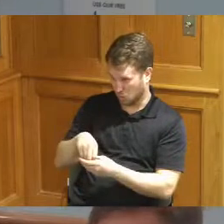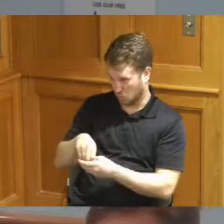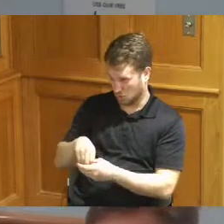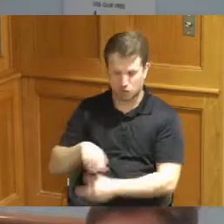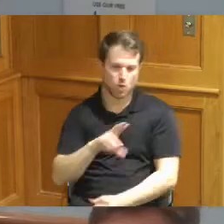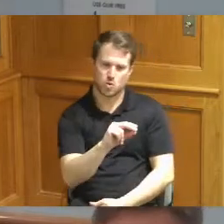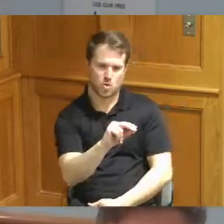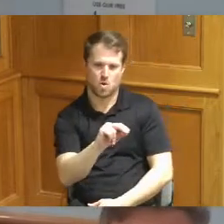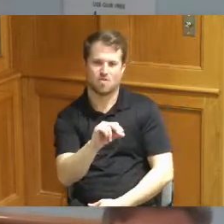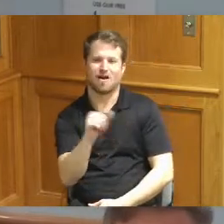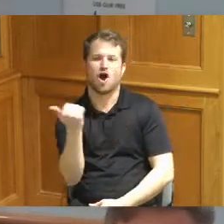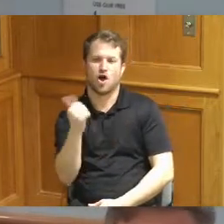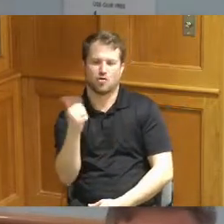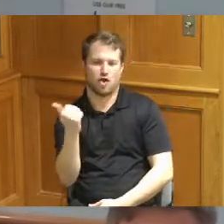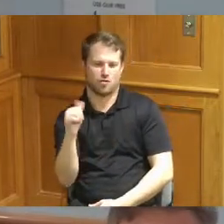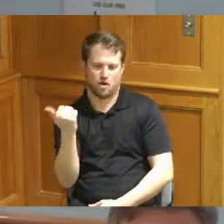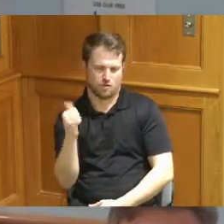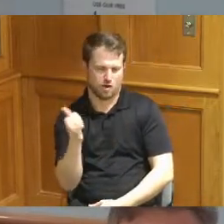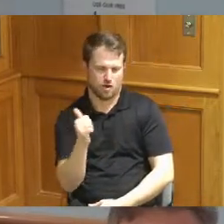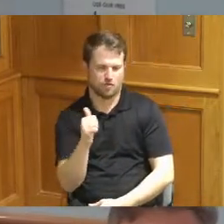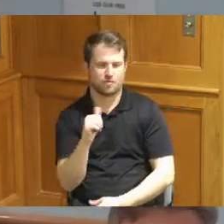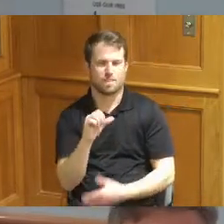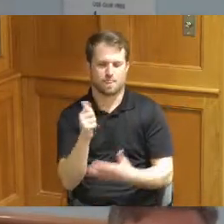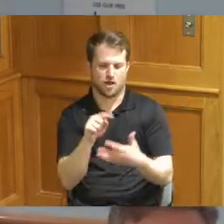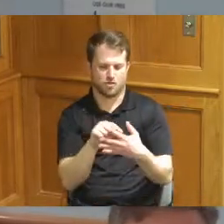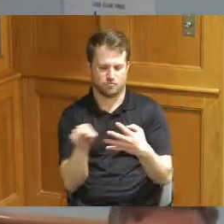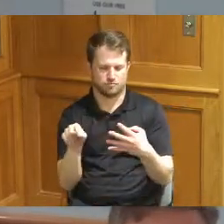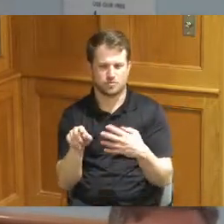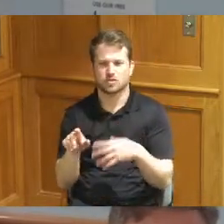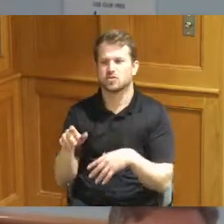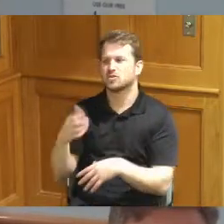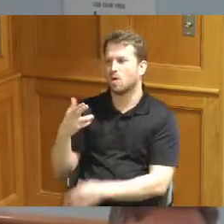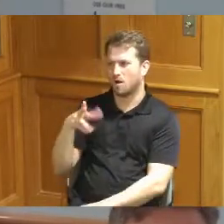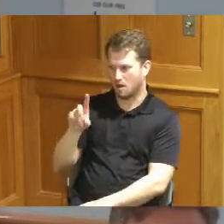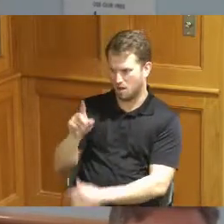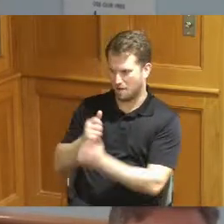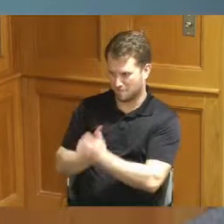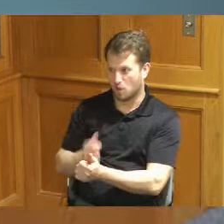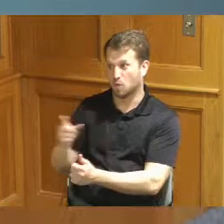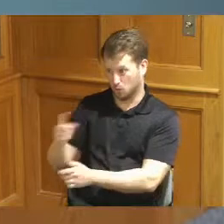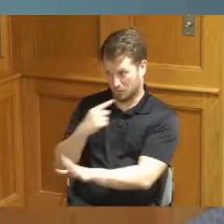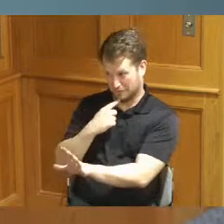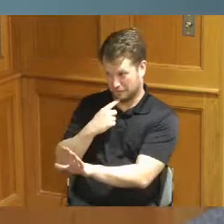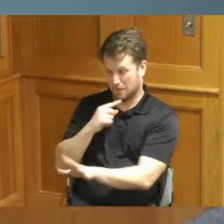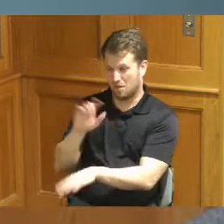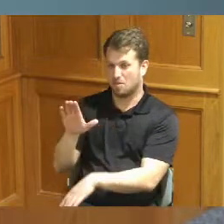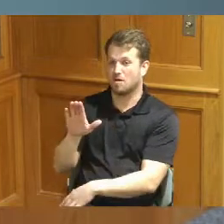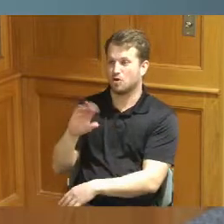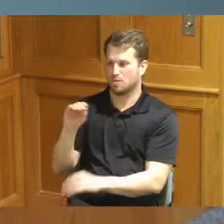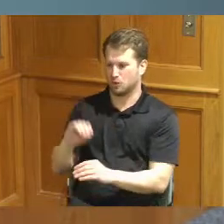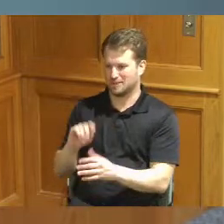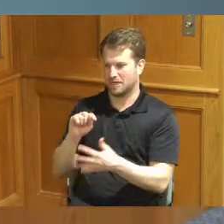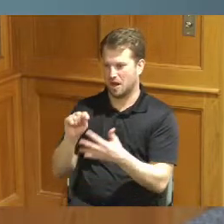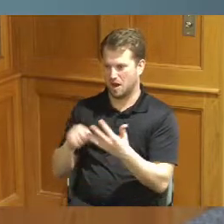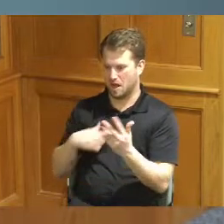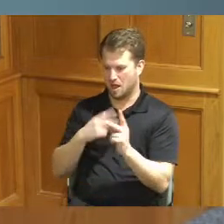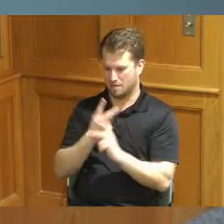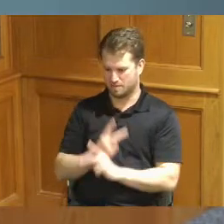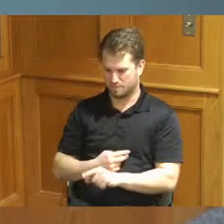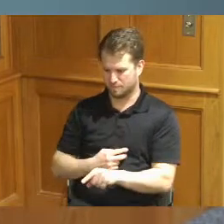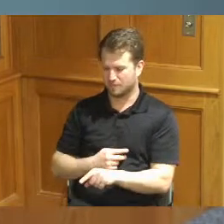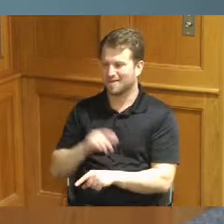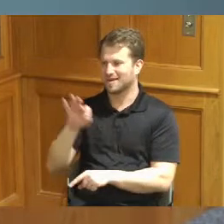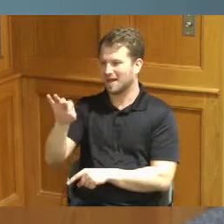those other little lineup he's doing what you told me on your percentage and the calculator is 975